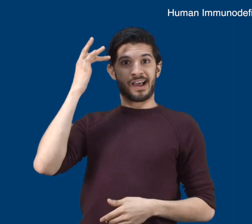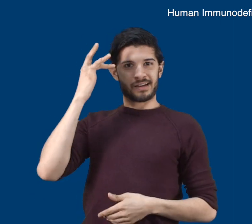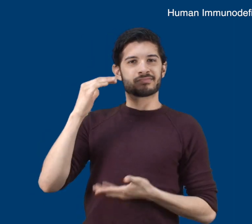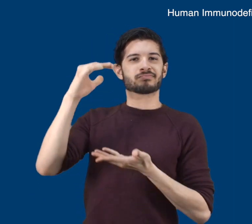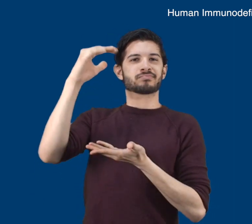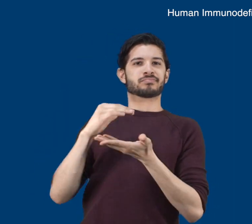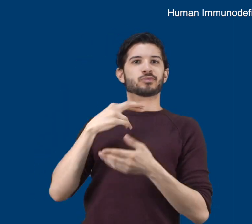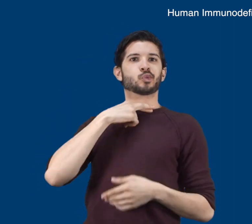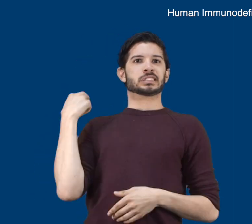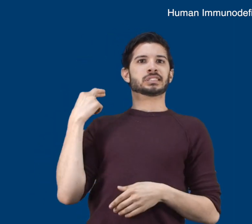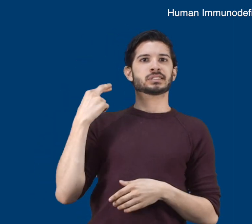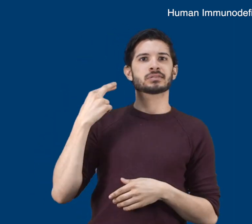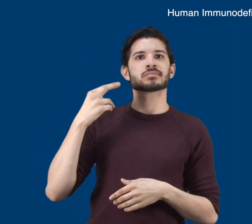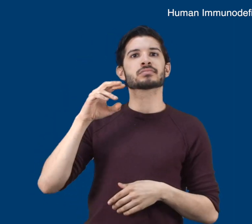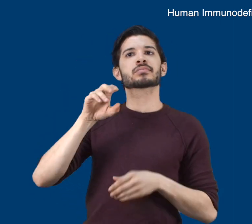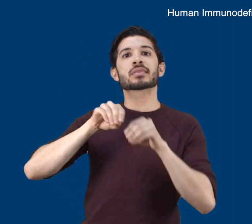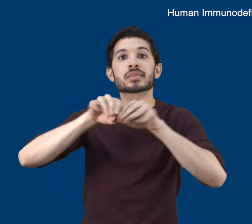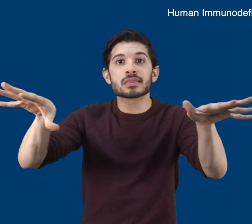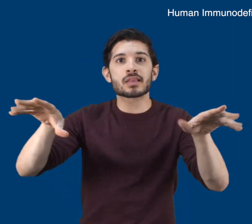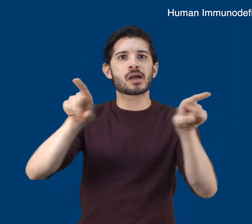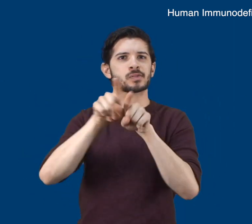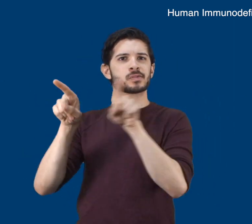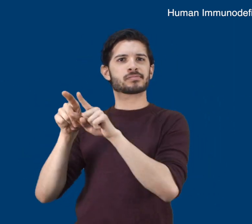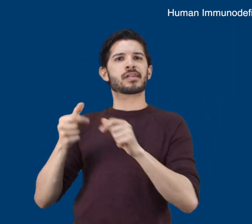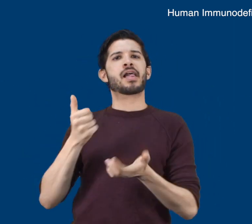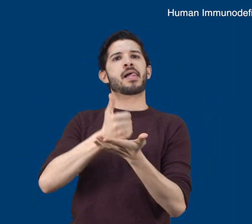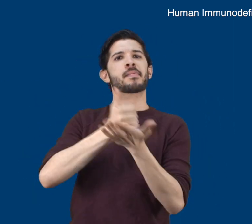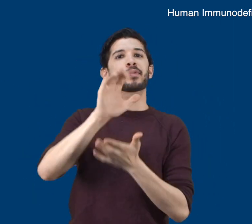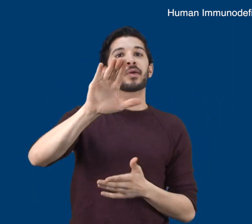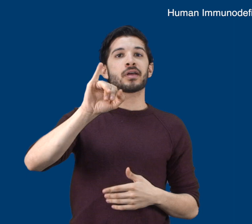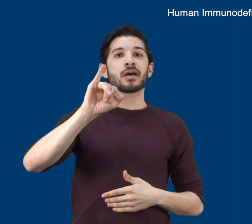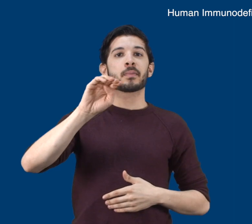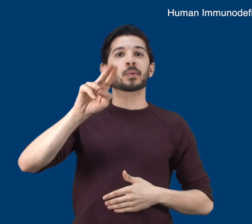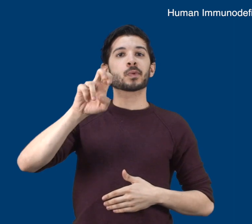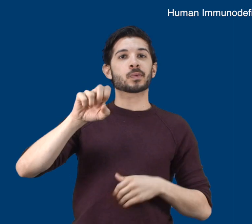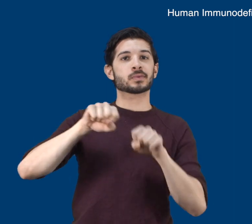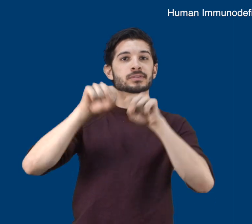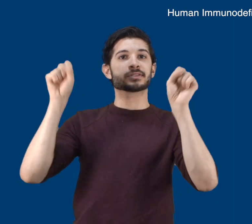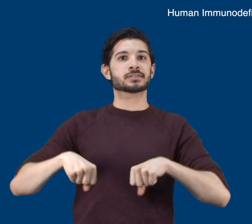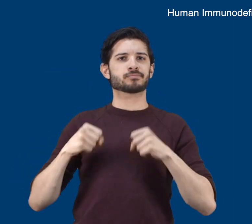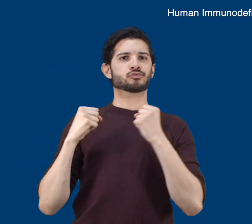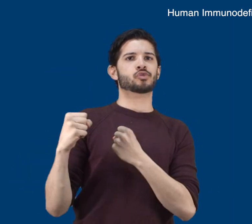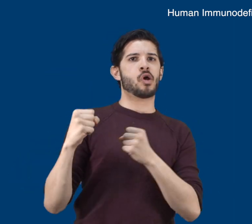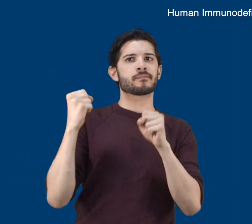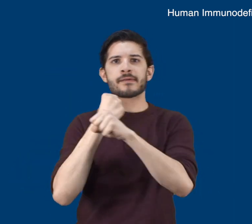because there will be less risk of giving other people HIV and treatments will help your immune system to be strong